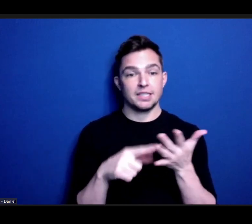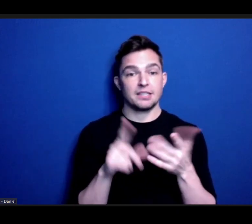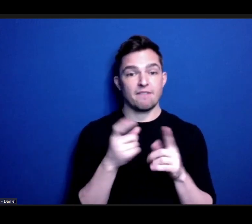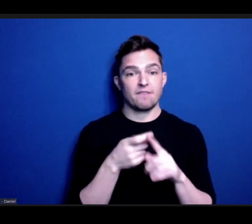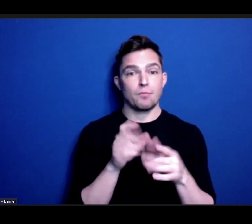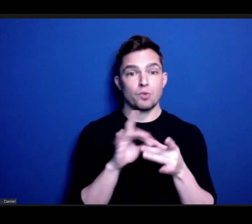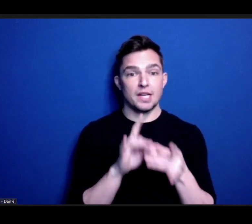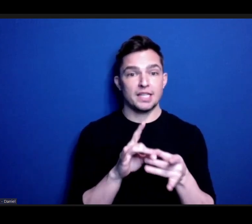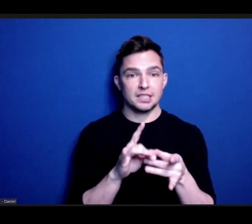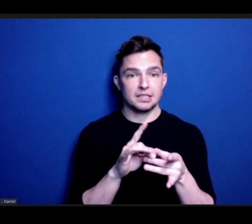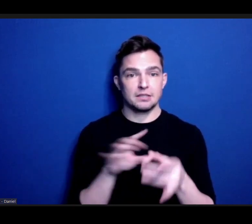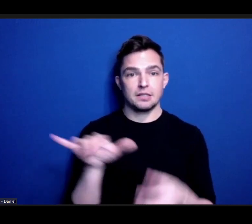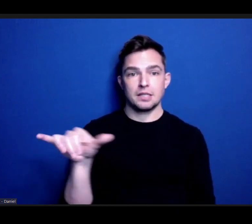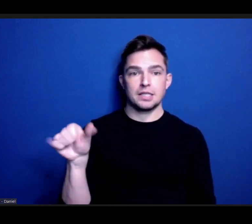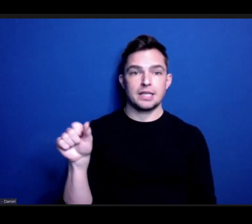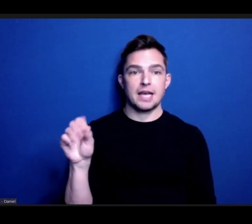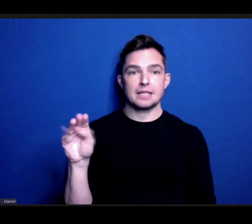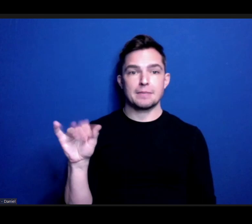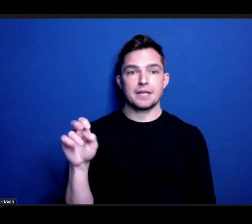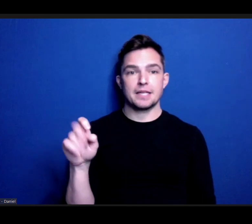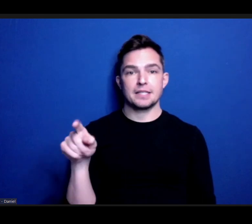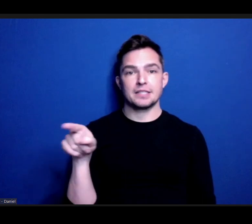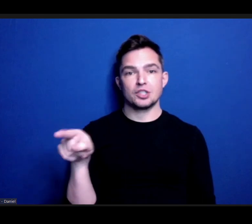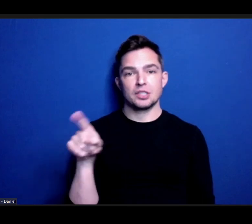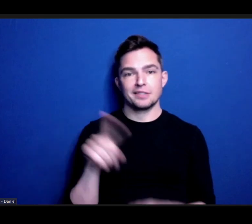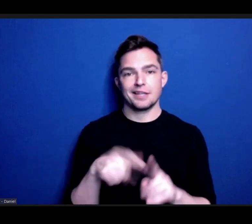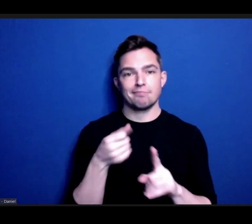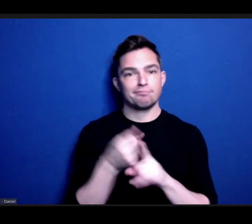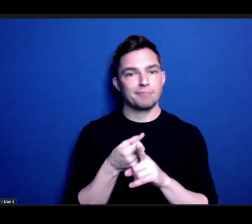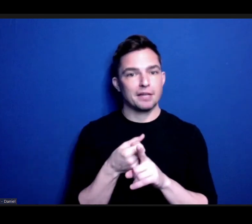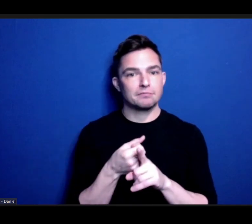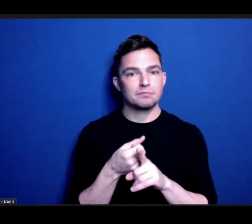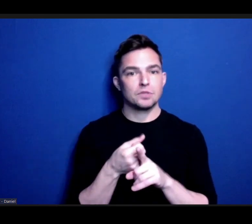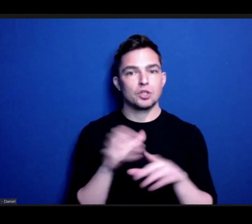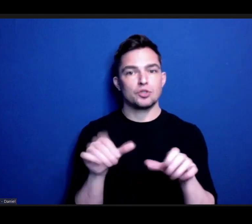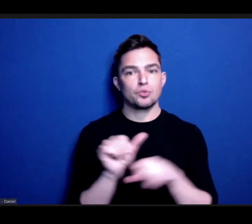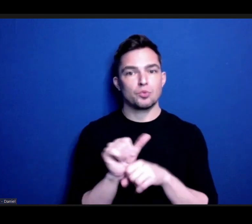not able to impact and do the work that she's able to do with the young people that she